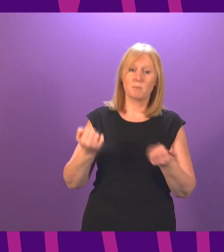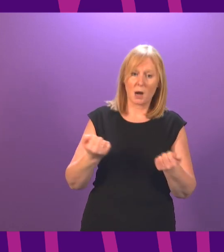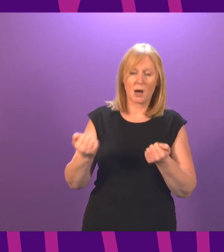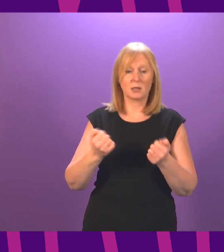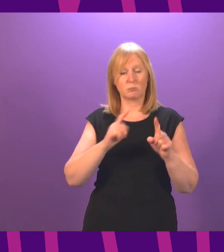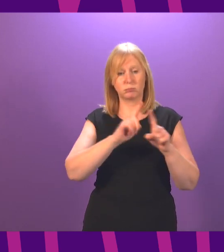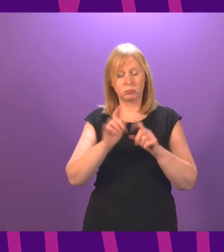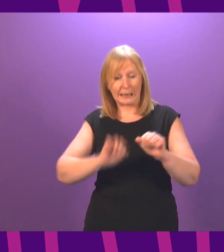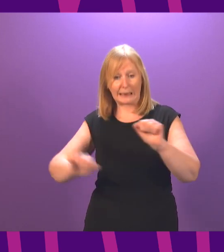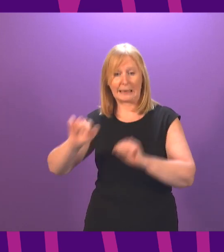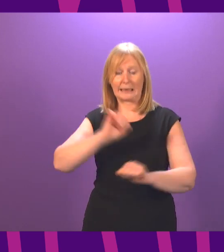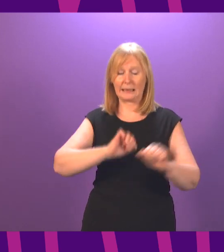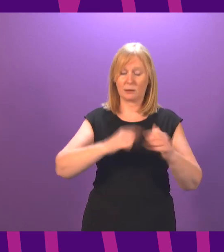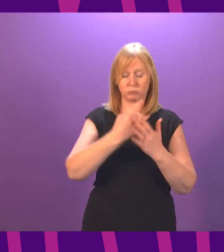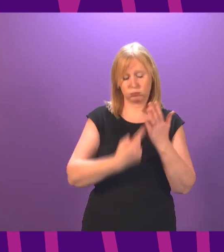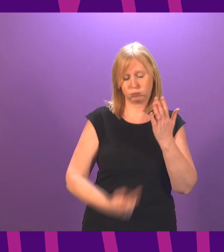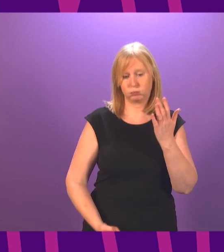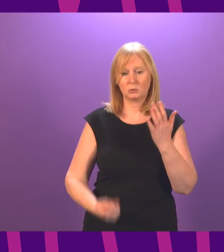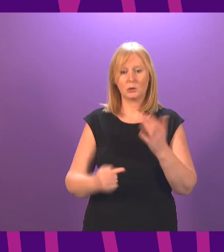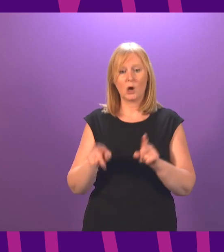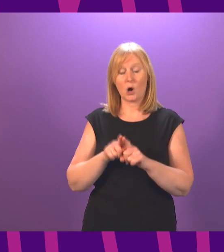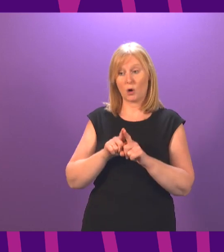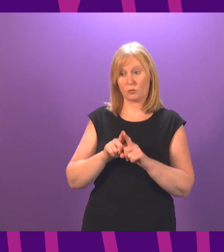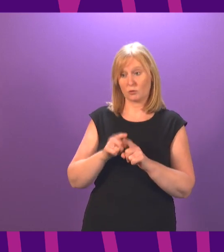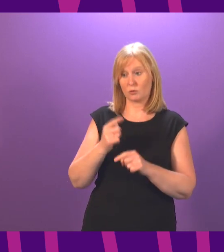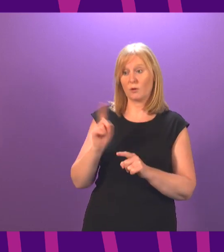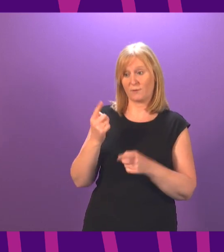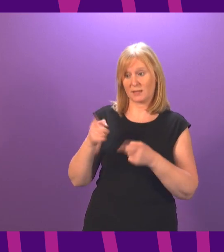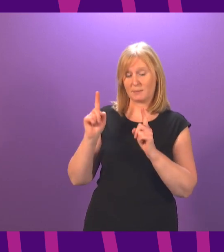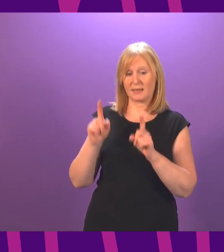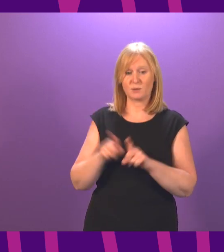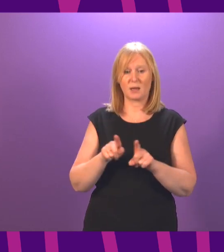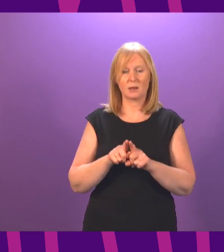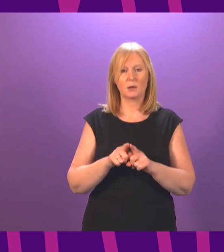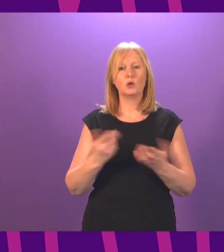supermarket workers, cleaners and others. From time to time, I have even thanked the